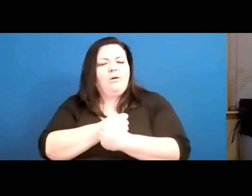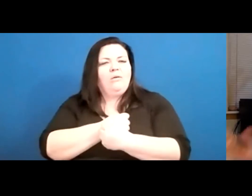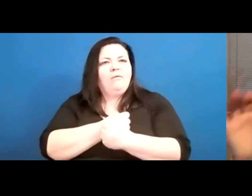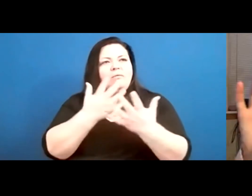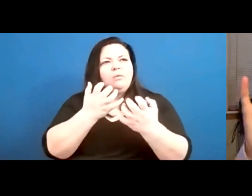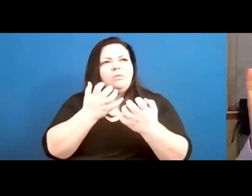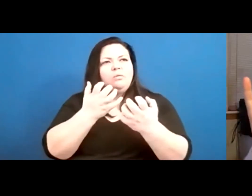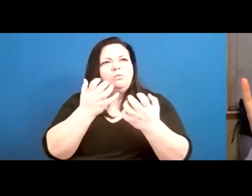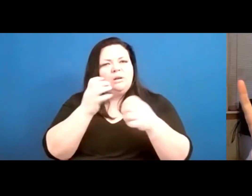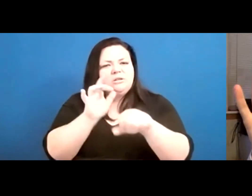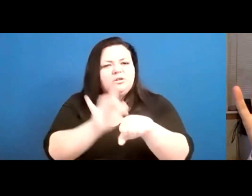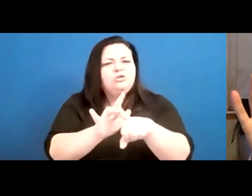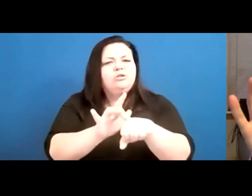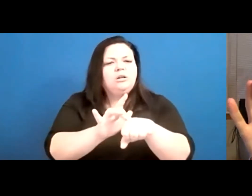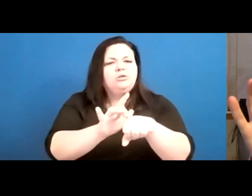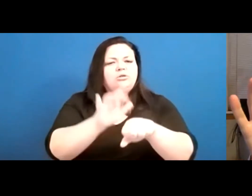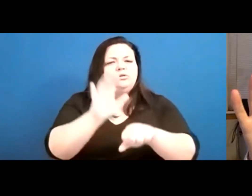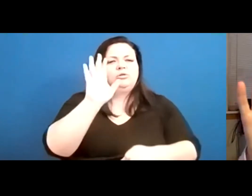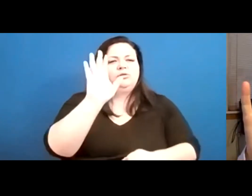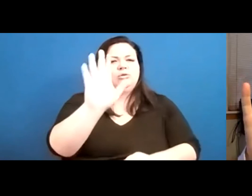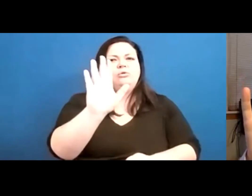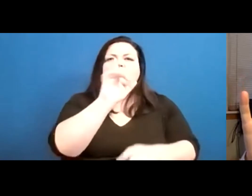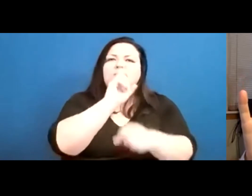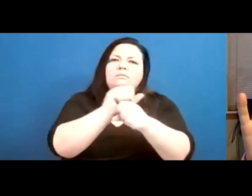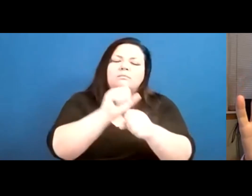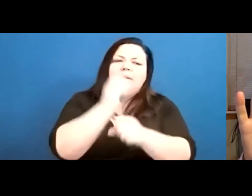your logical face, thumb in the dip/